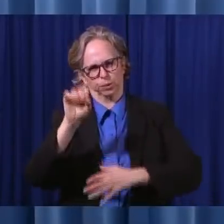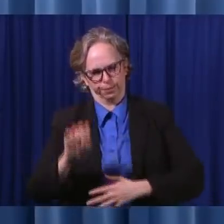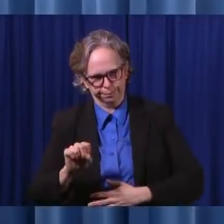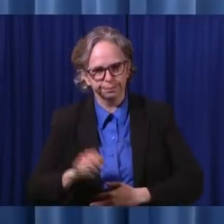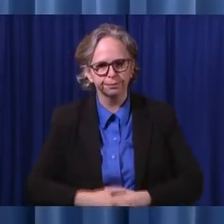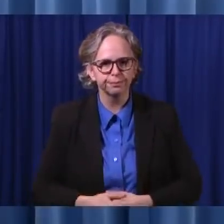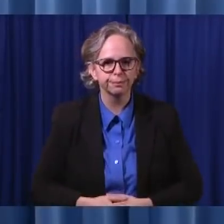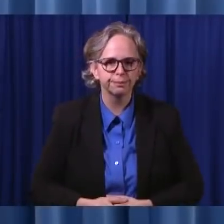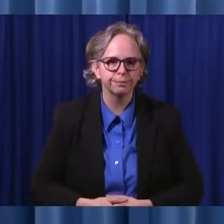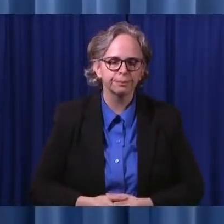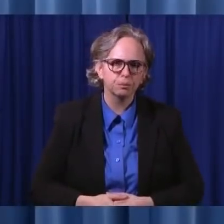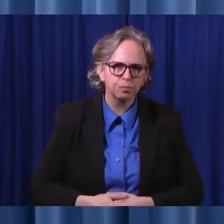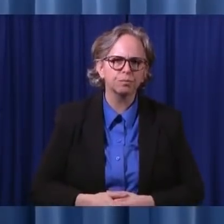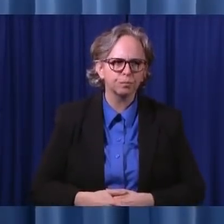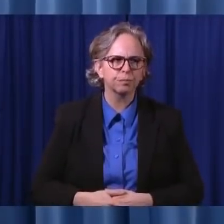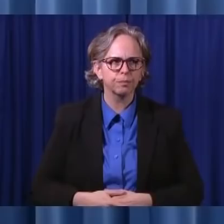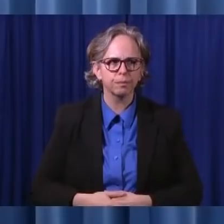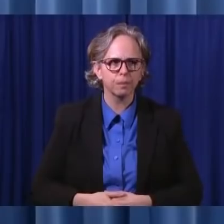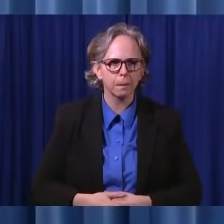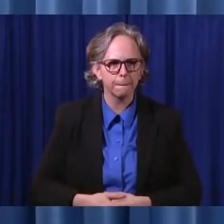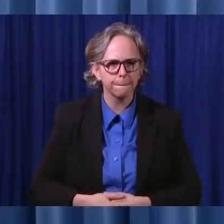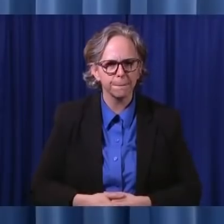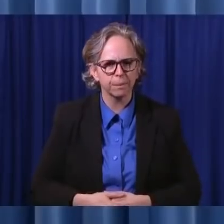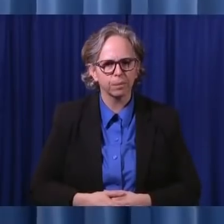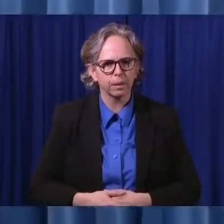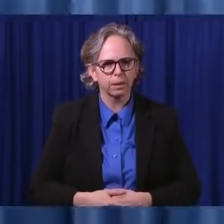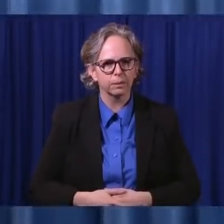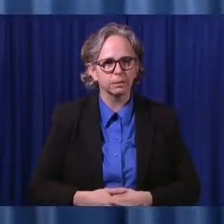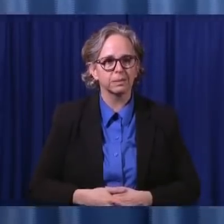GOOD WORK. WE WILL GO TO TODAY'S STATISTICS.